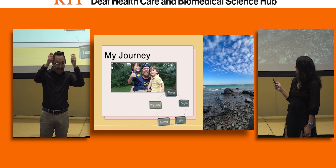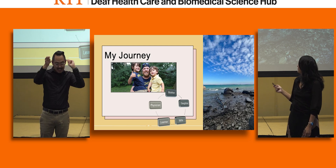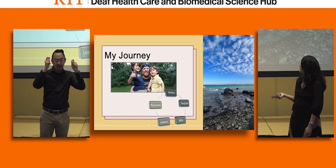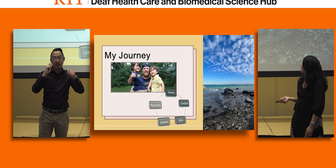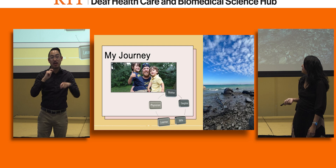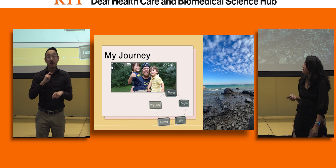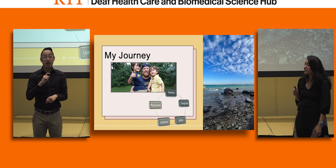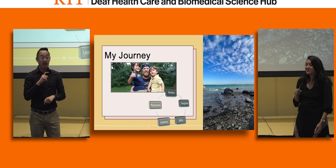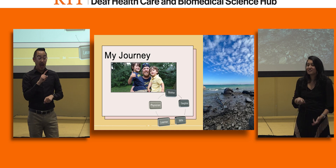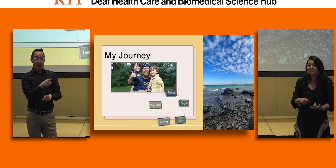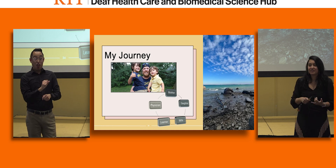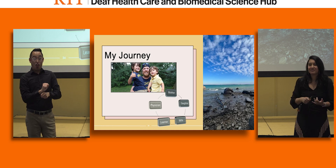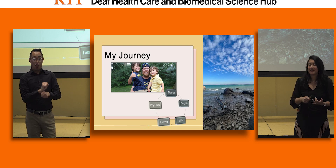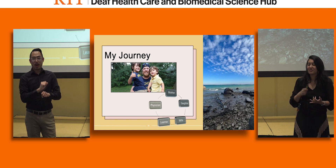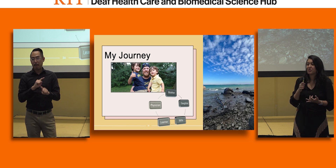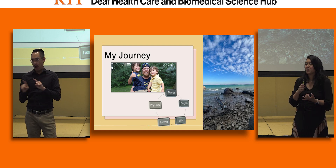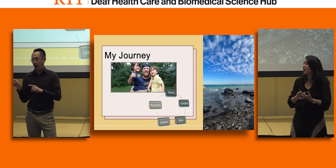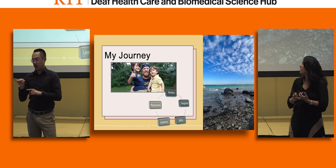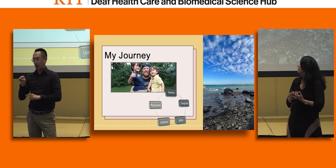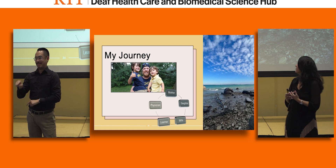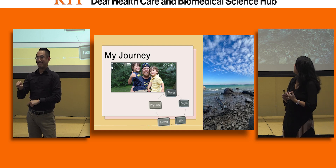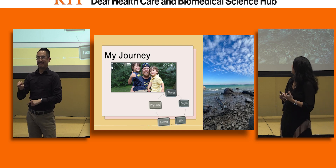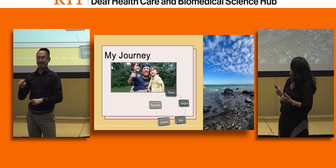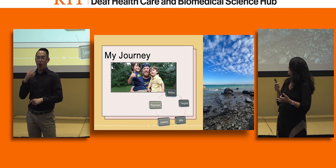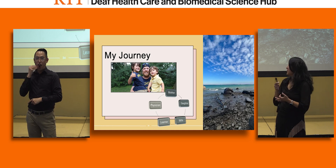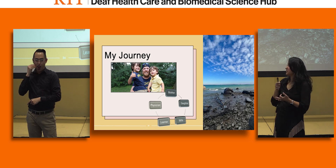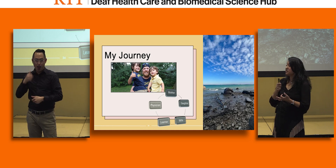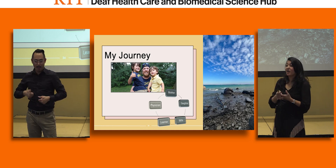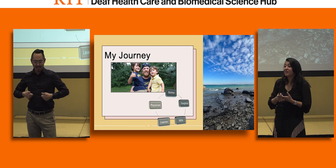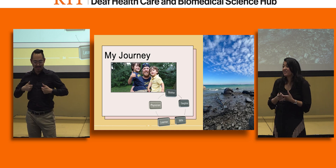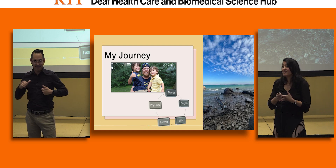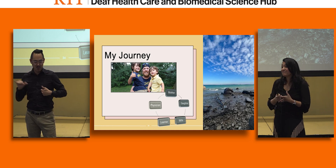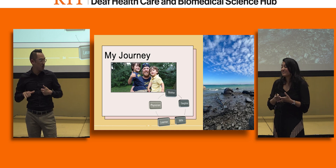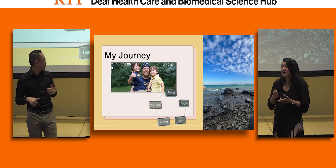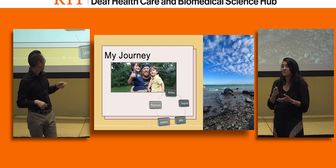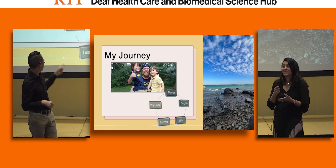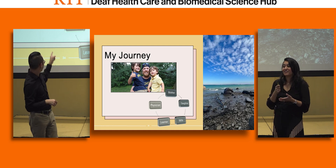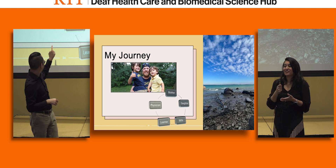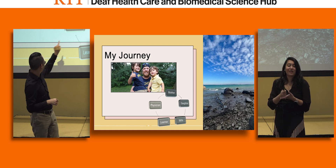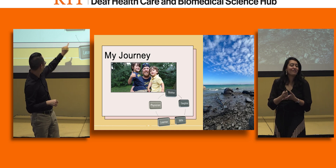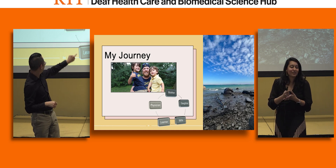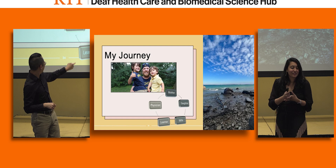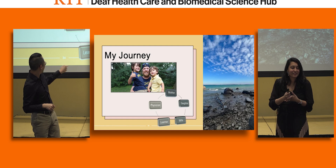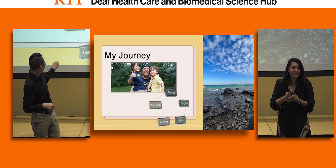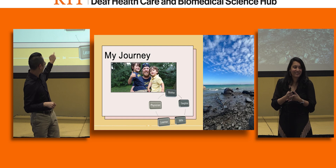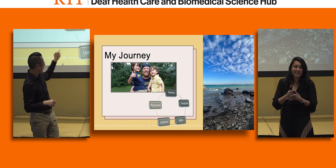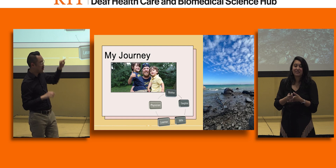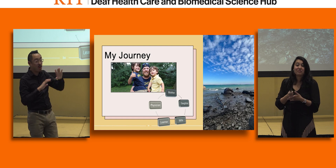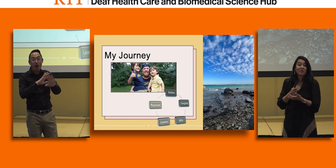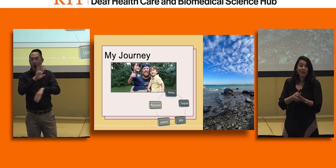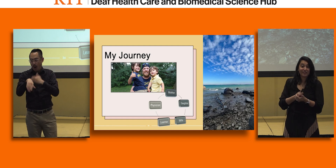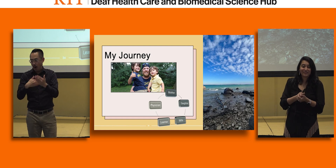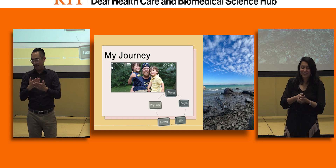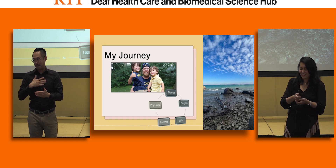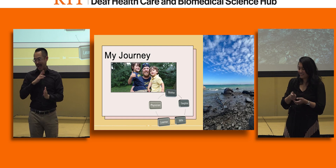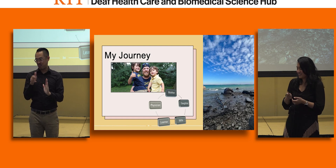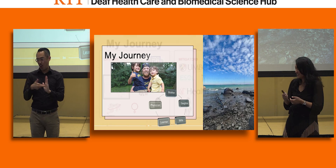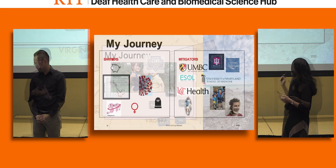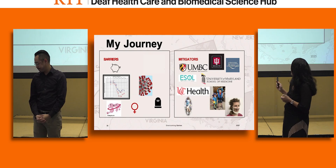So, I'm a physician, I'm a mom, I'm a daughter, I'm a forever learner, and I'm a wife.